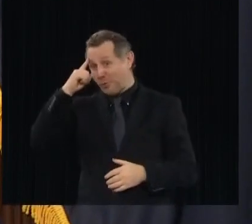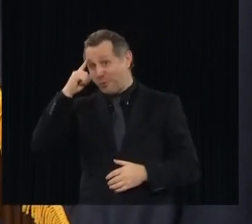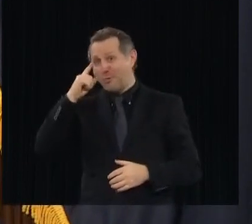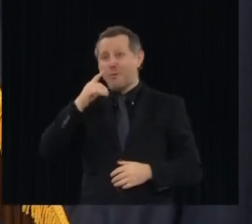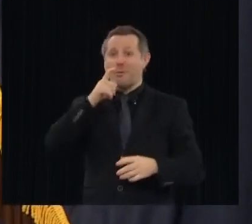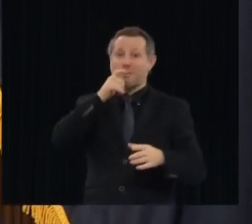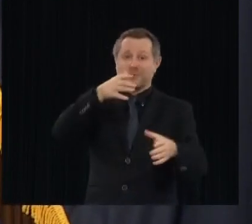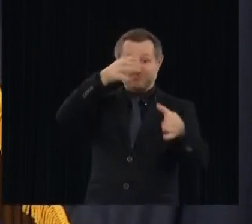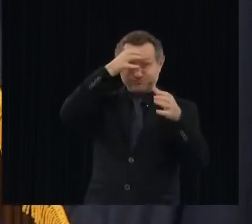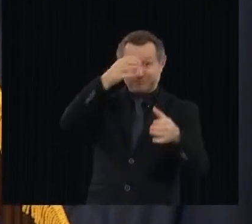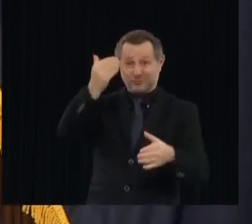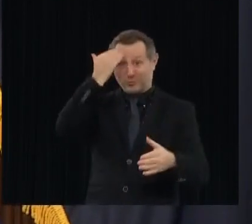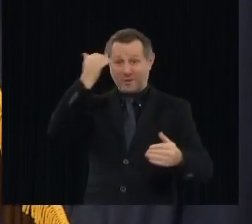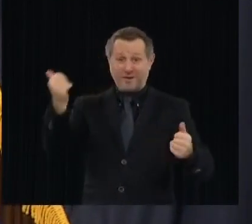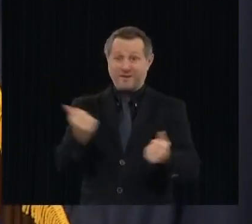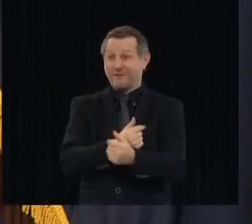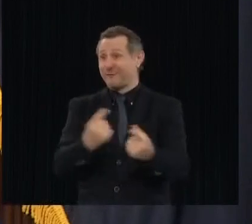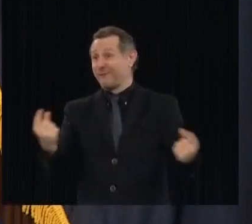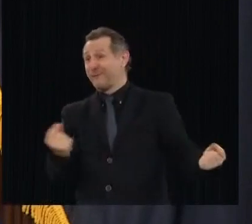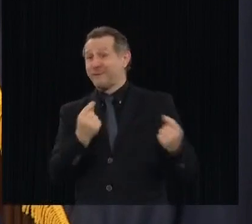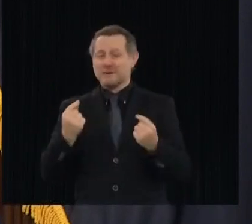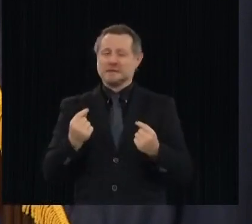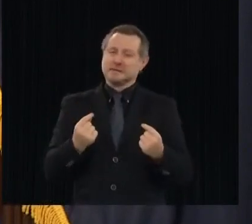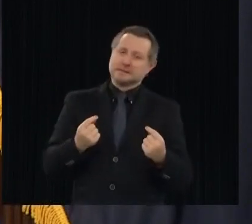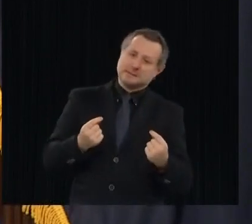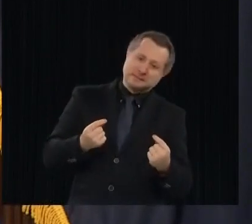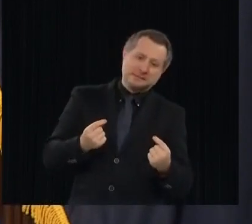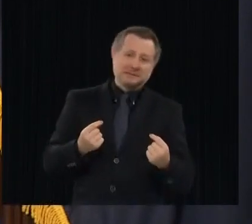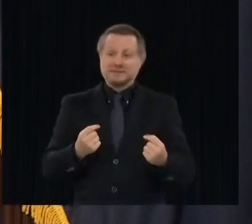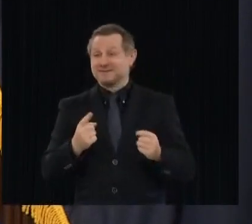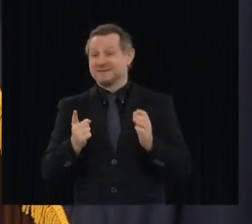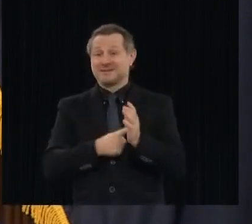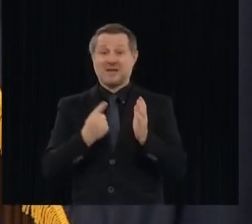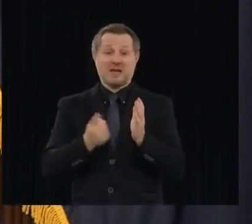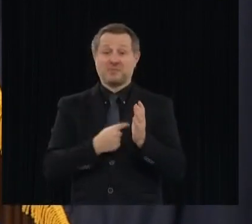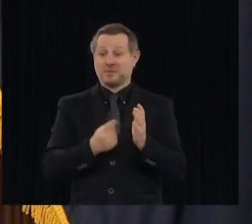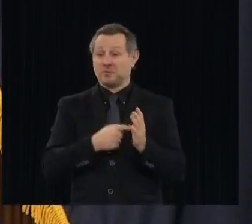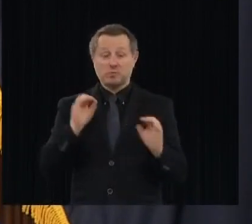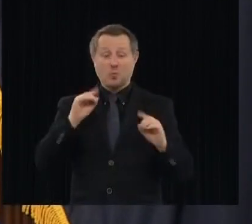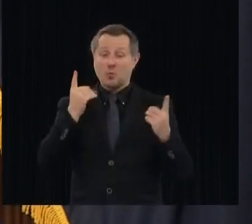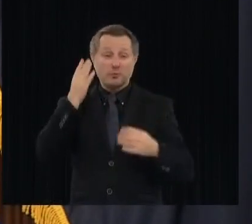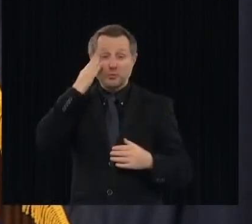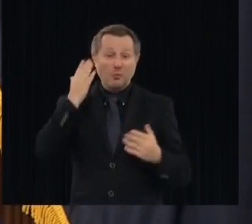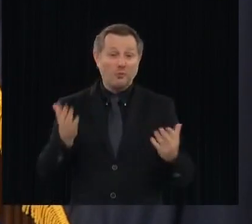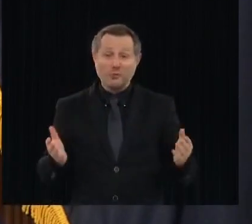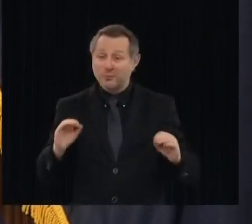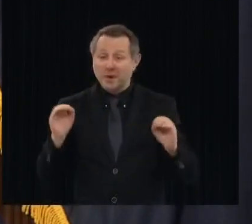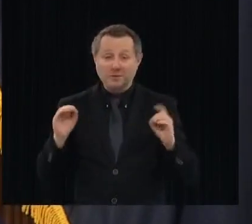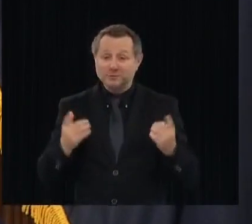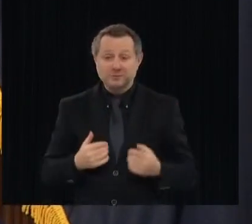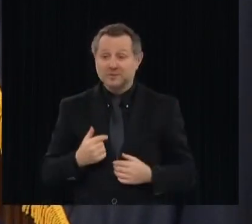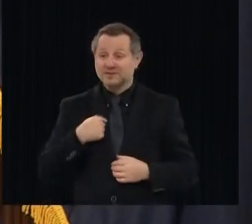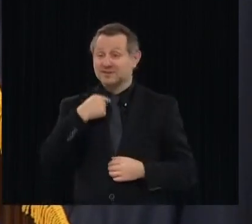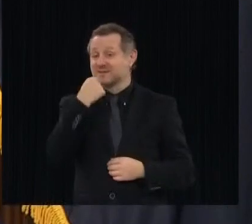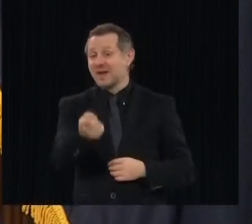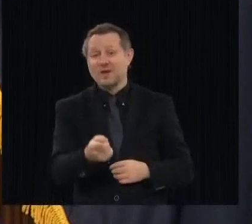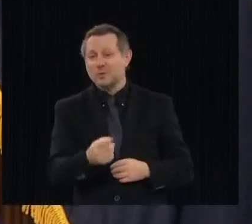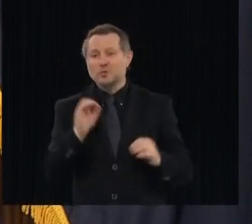SOCIETY, THERE IS AN ASSUMPTION THAT SOMEBODY ALWAYS KNOWS THE ANSWER.